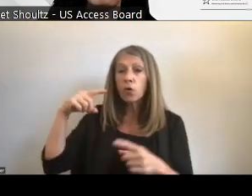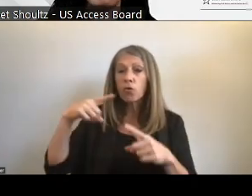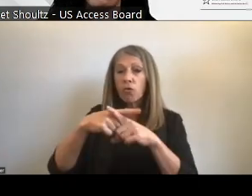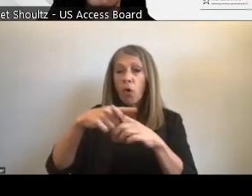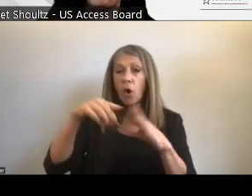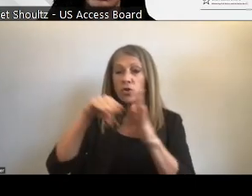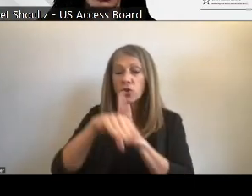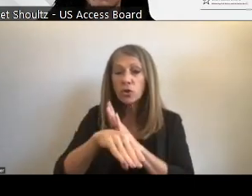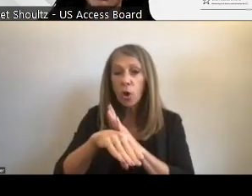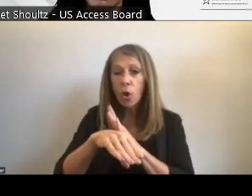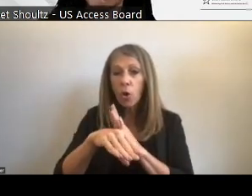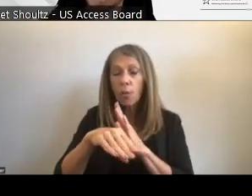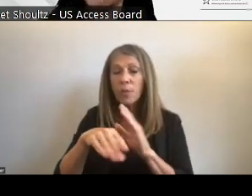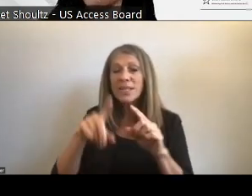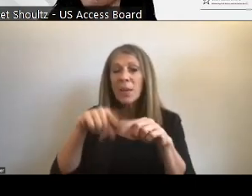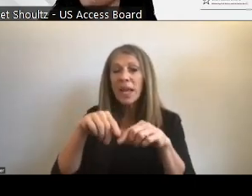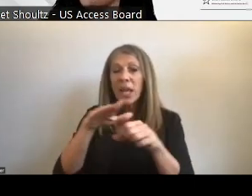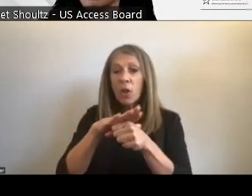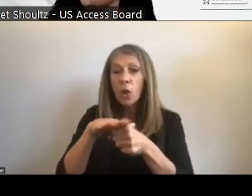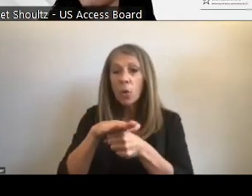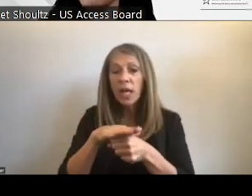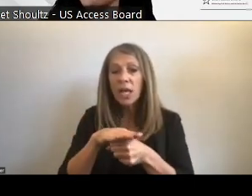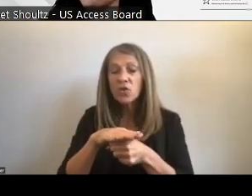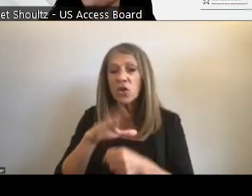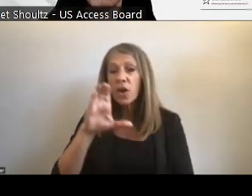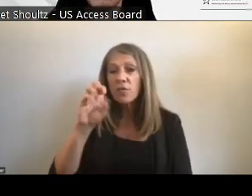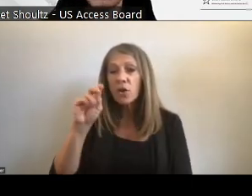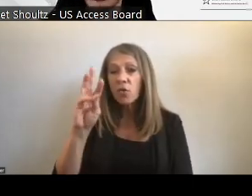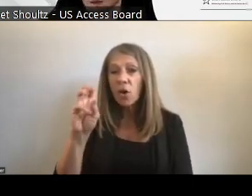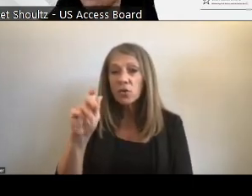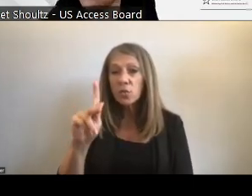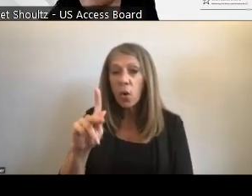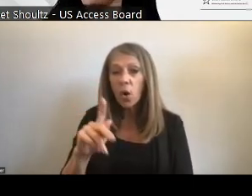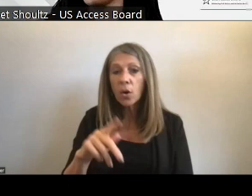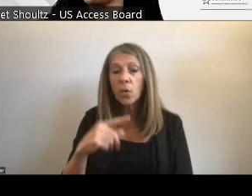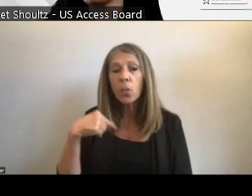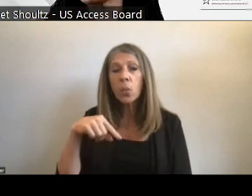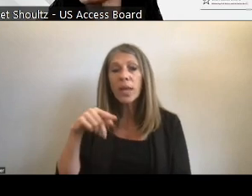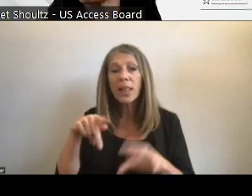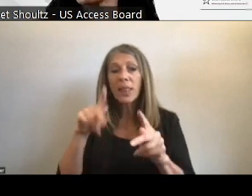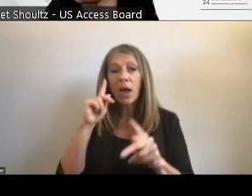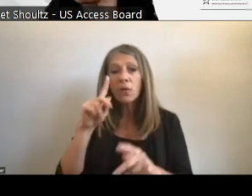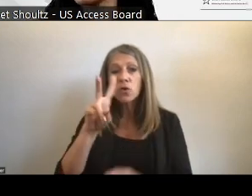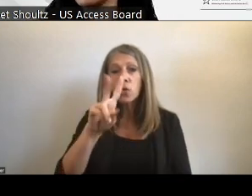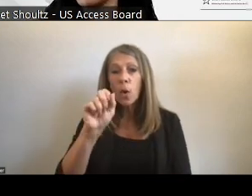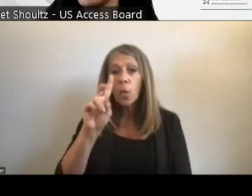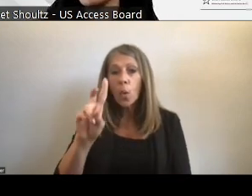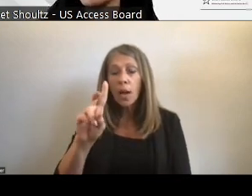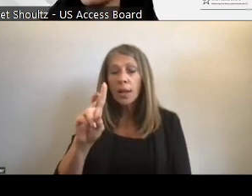dependent on the location of the crosswalk with the yield or stop control, we allow for 2.1 percent max. At